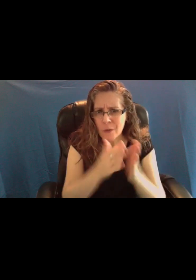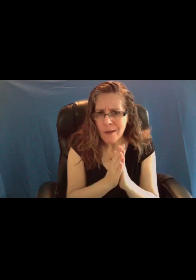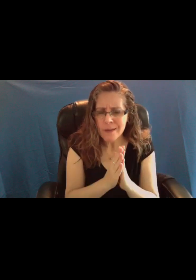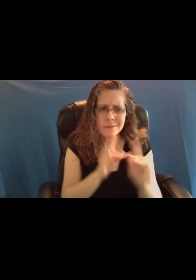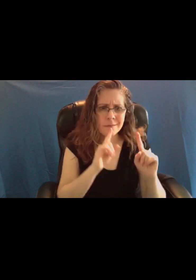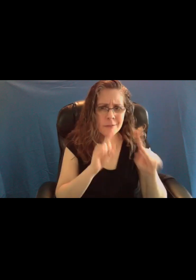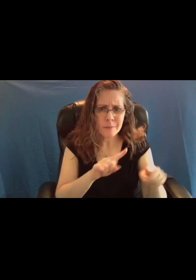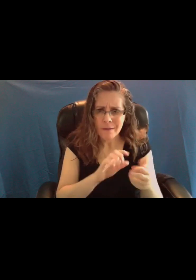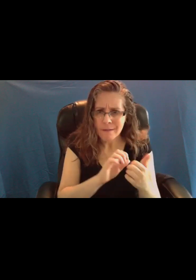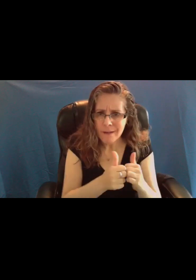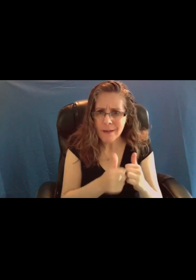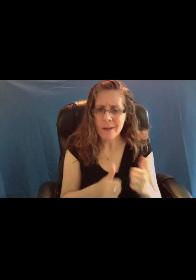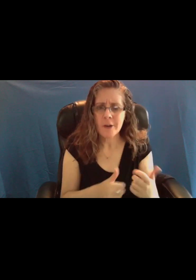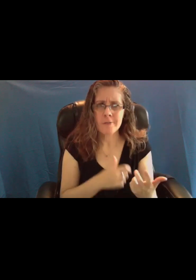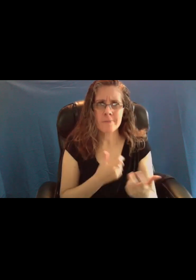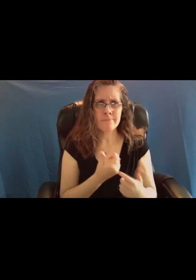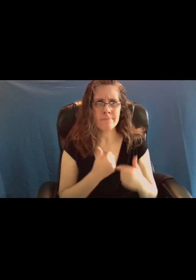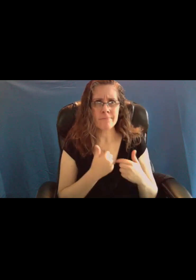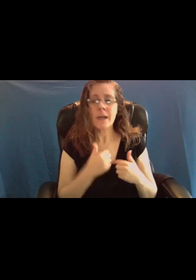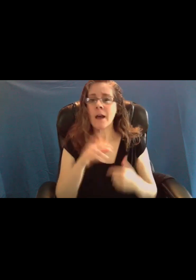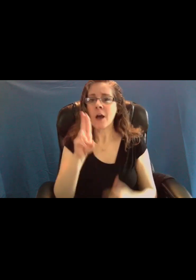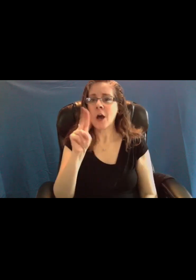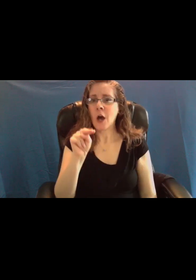you know, gain an understanding what undo burden means, fundamental